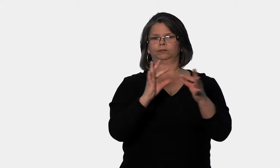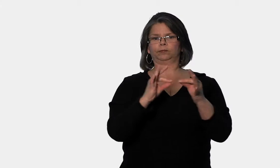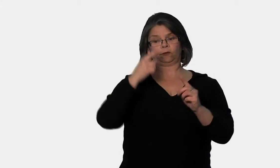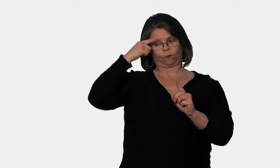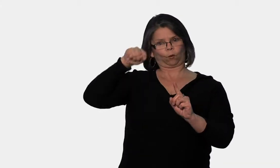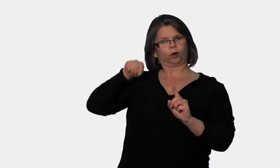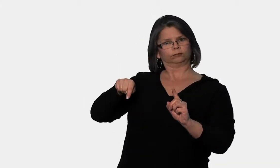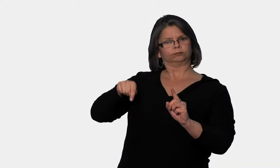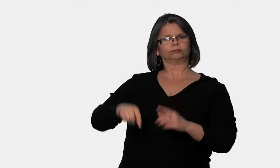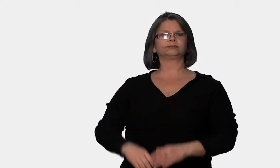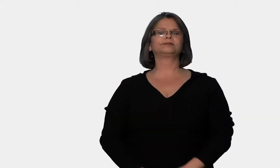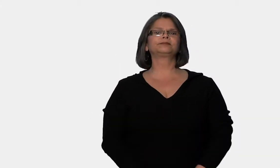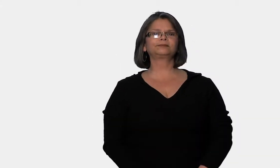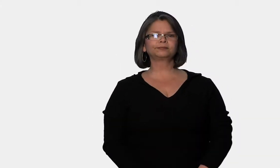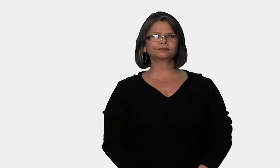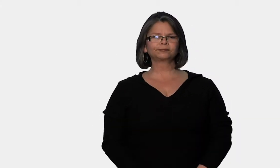should be able to give input.